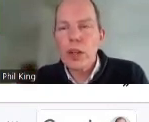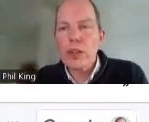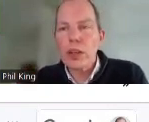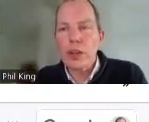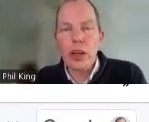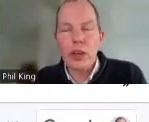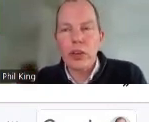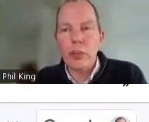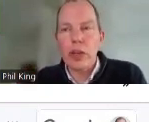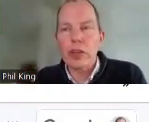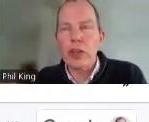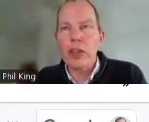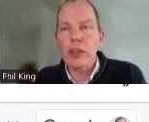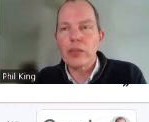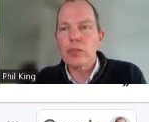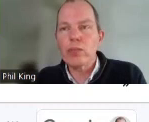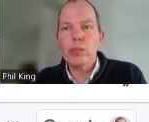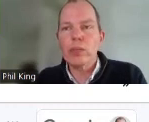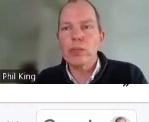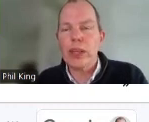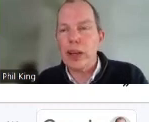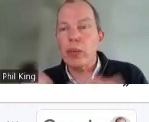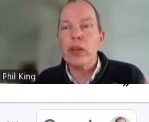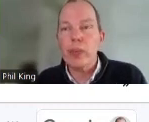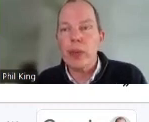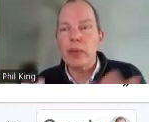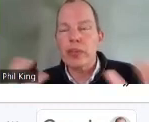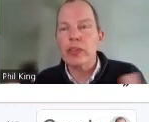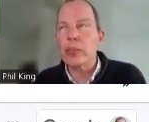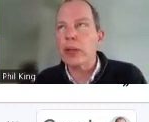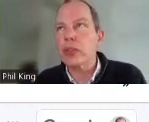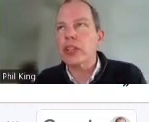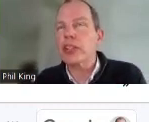that's a group where you can connect with other people involved in Bible